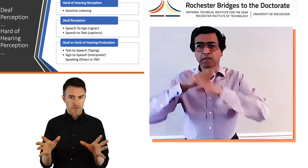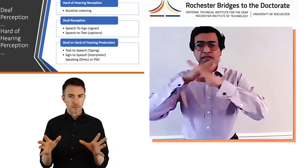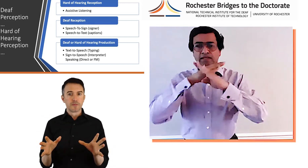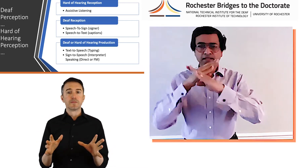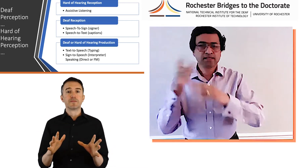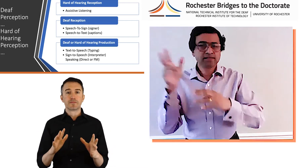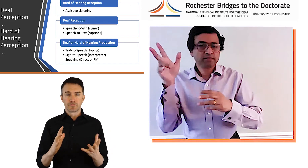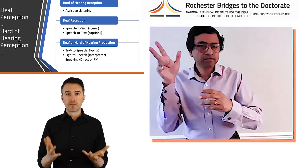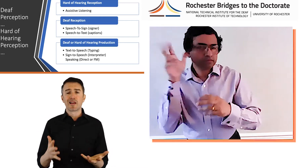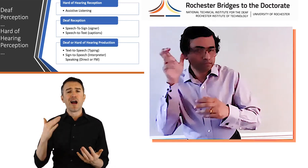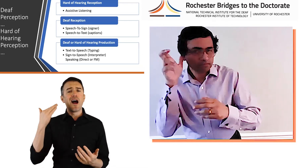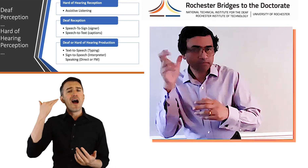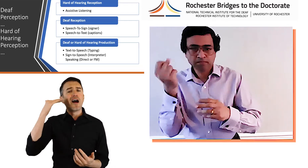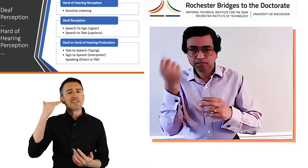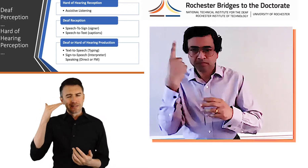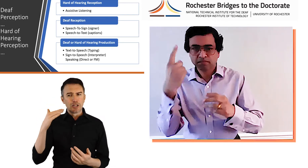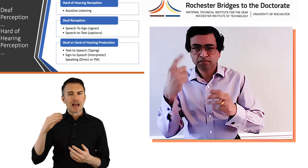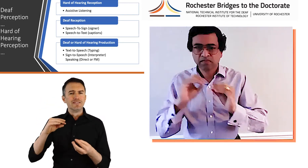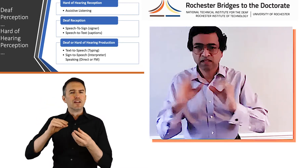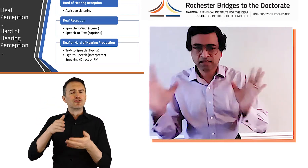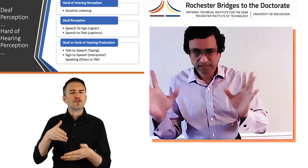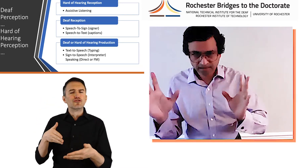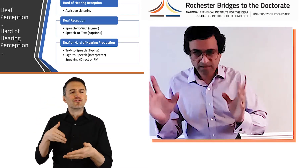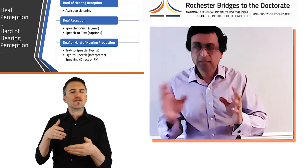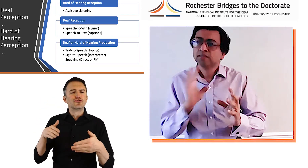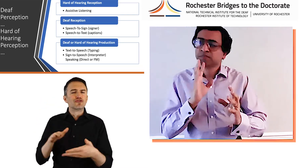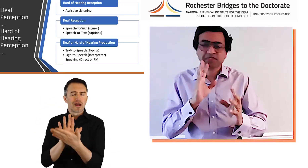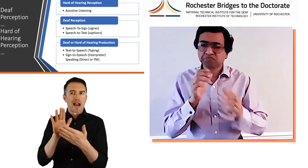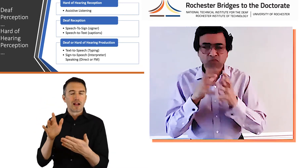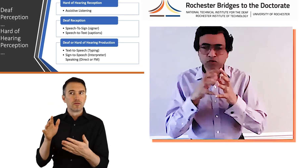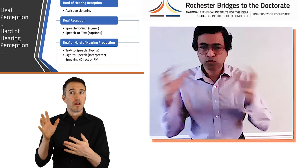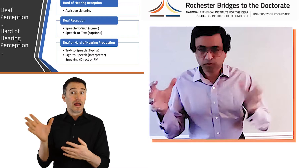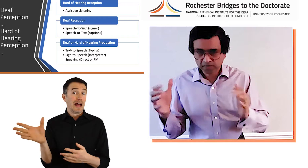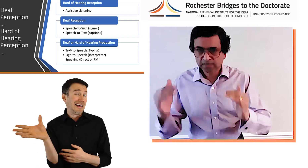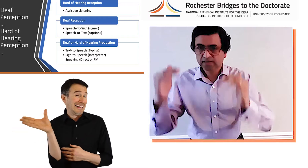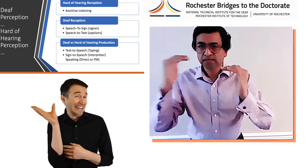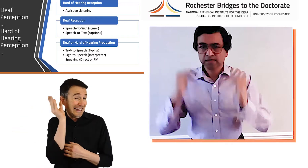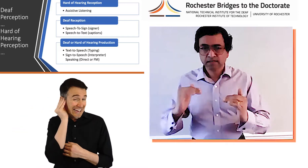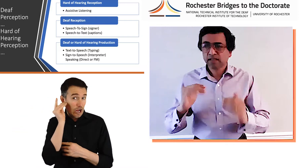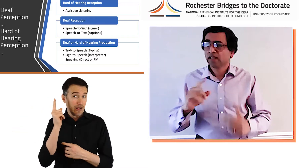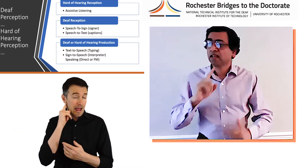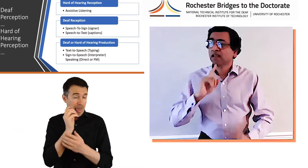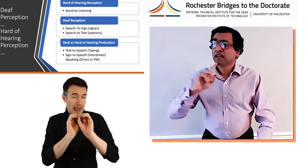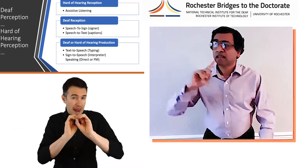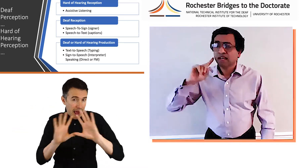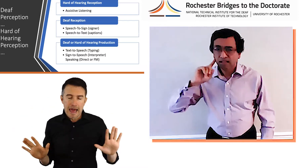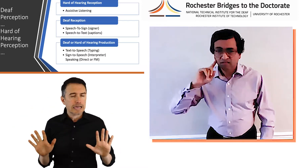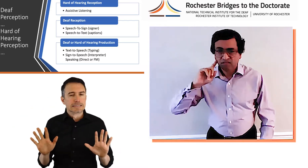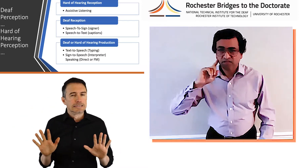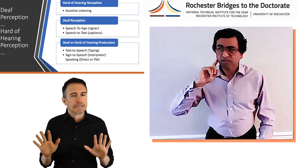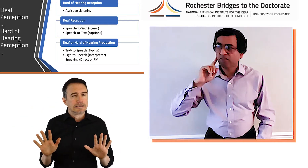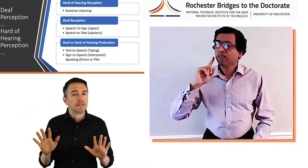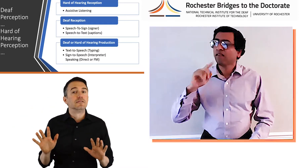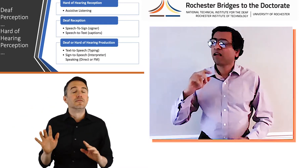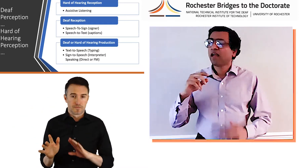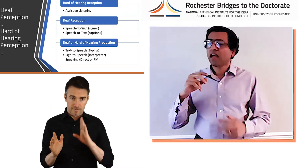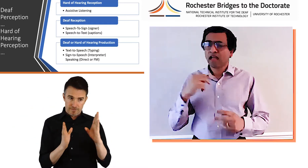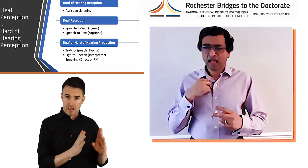So, we included deaf and hard of hearing in one. We talk about, so hard-of-hearing reception with assistive listening, and then